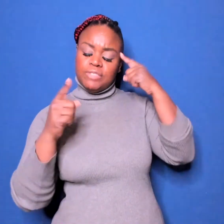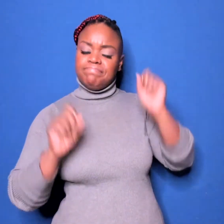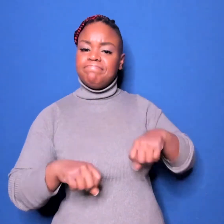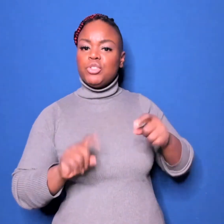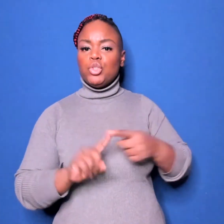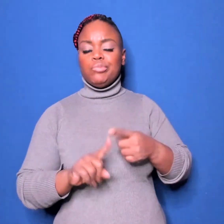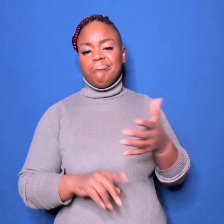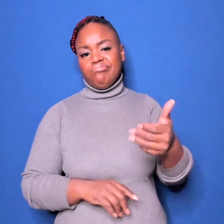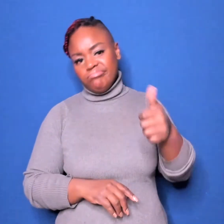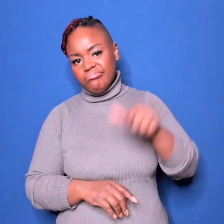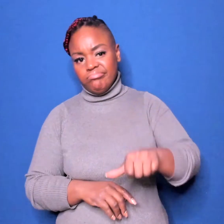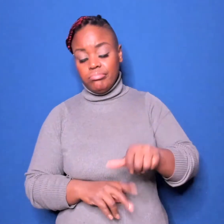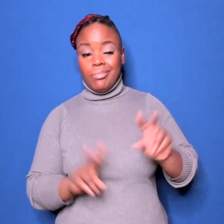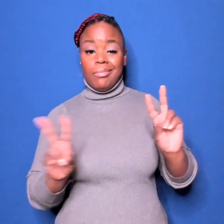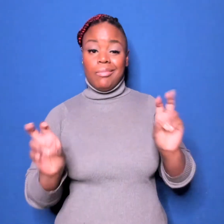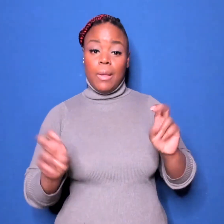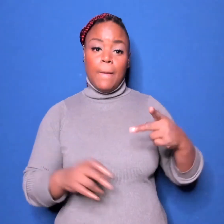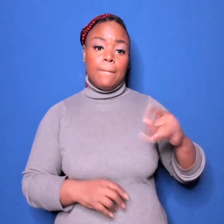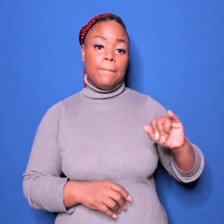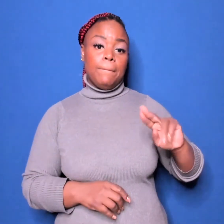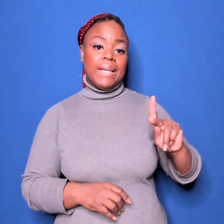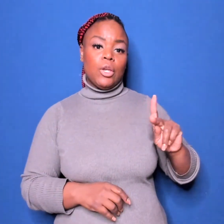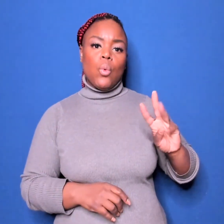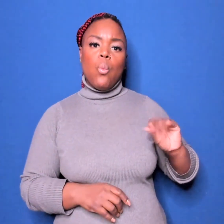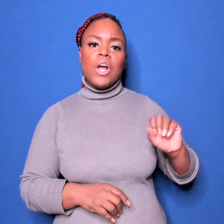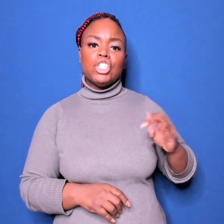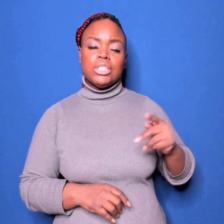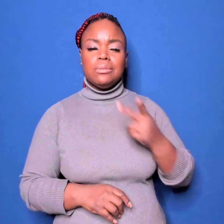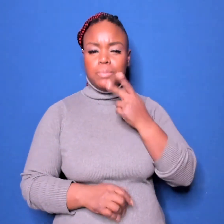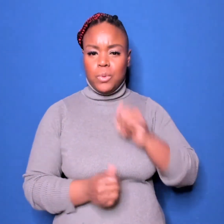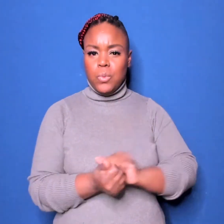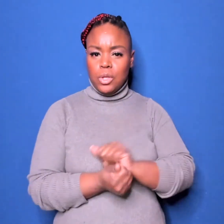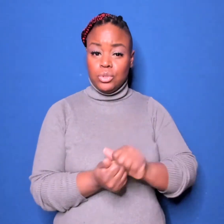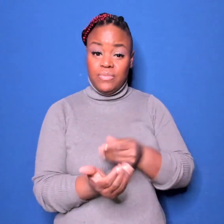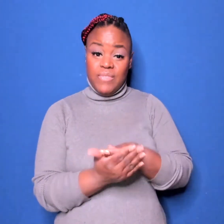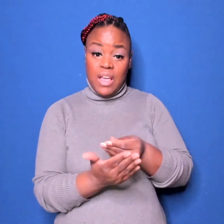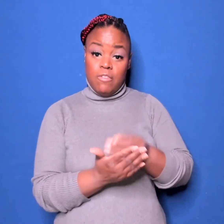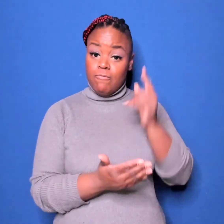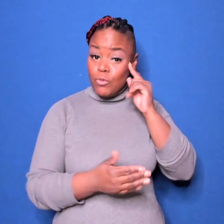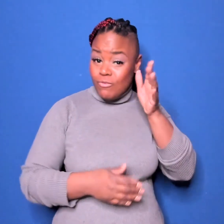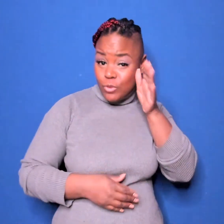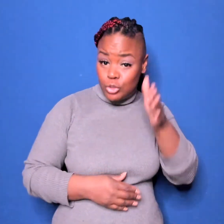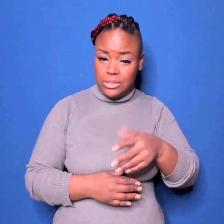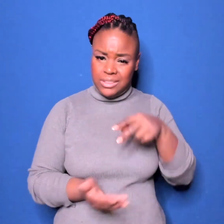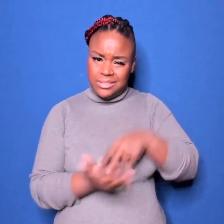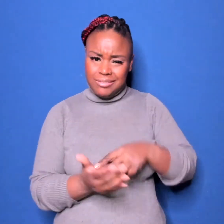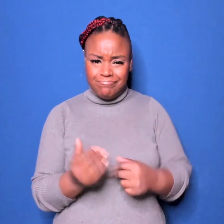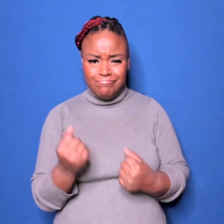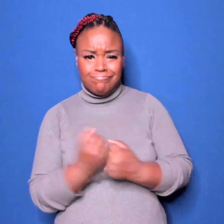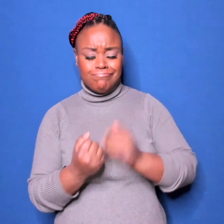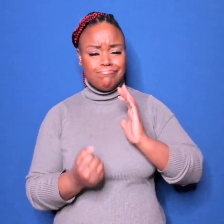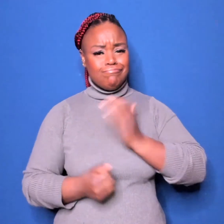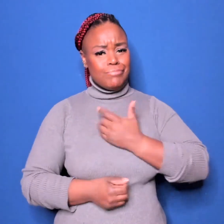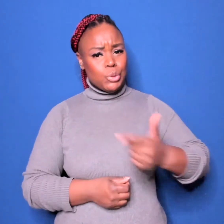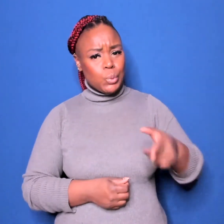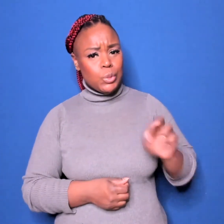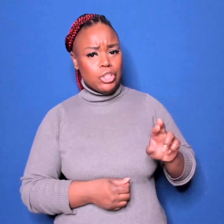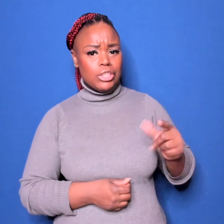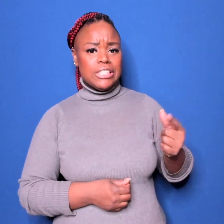to agree to refuse “pinkwashing” funding in the future, and to stand in solidarity with all queer